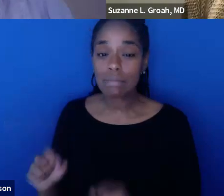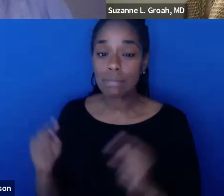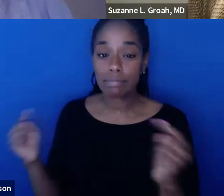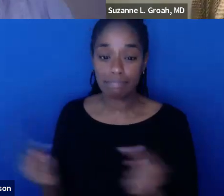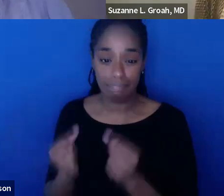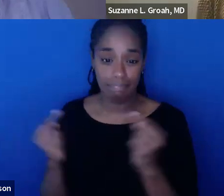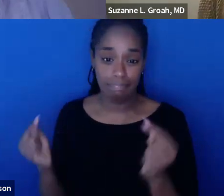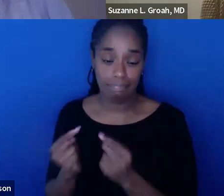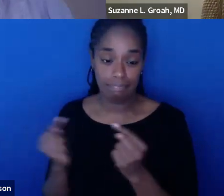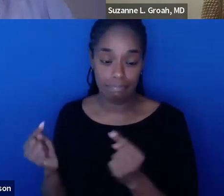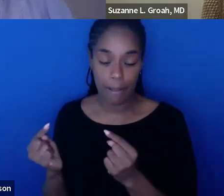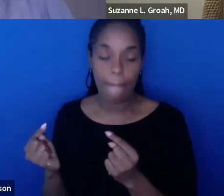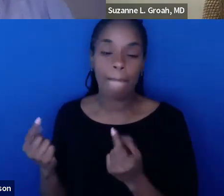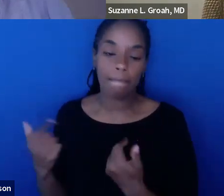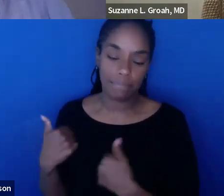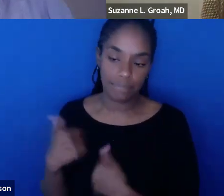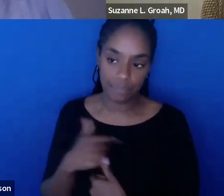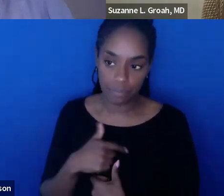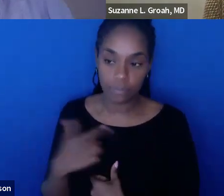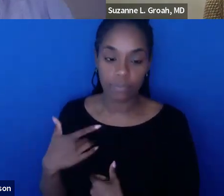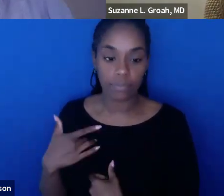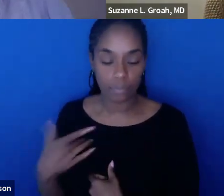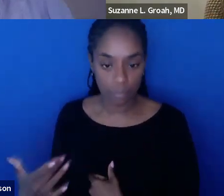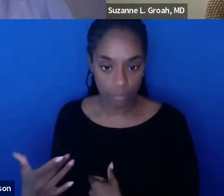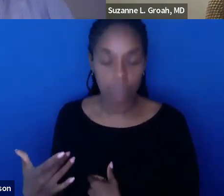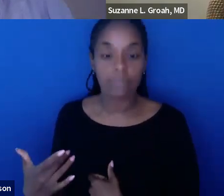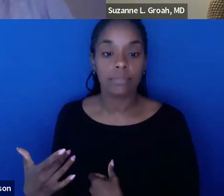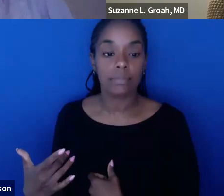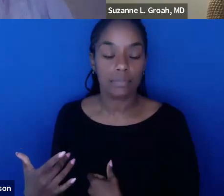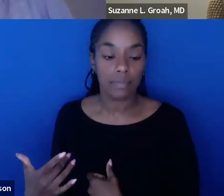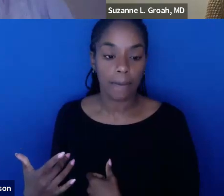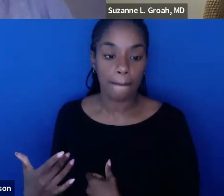So we will often use the most common approach, is to use a